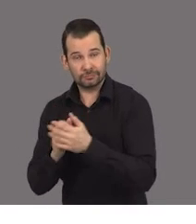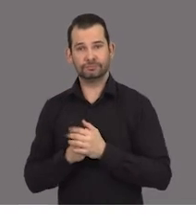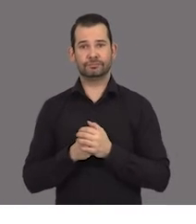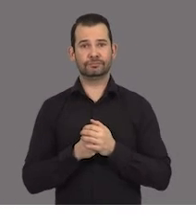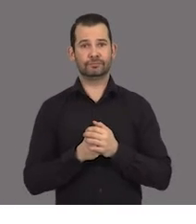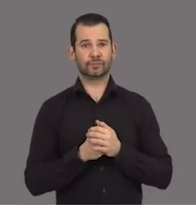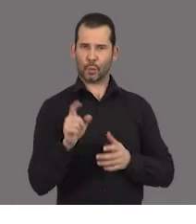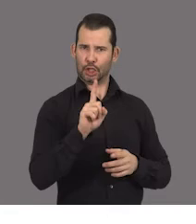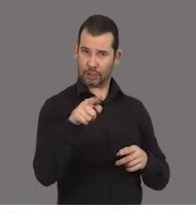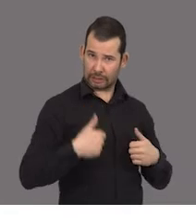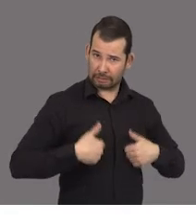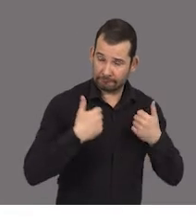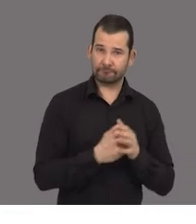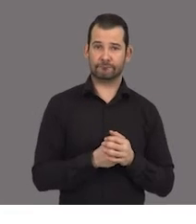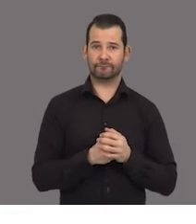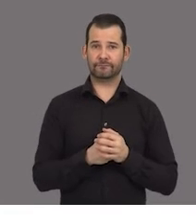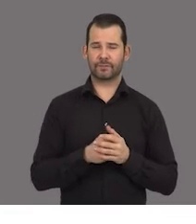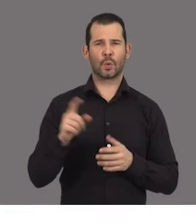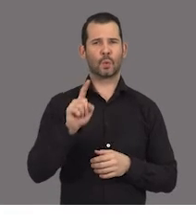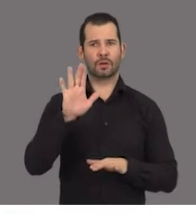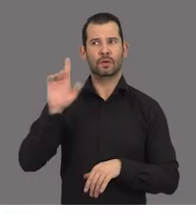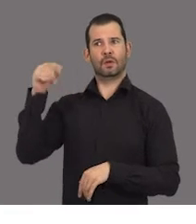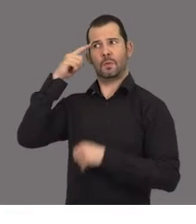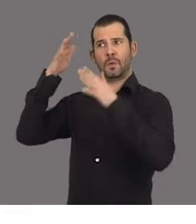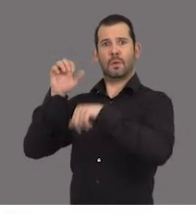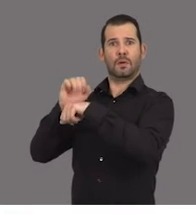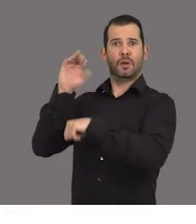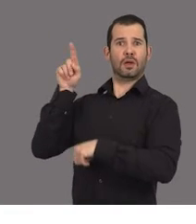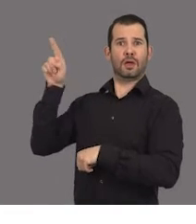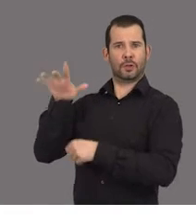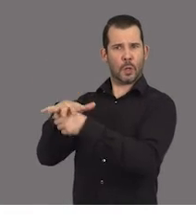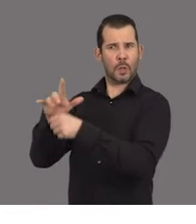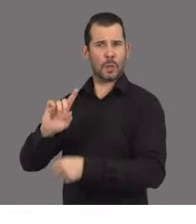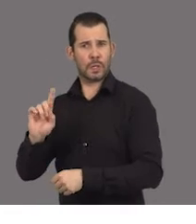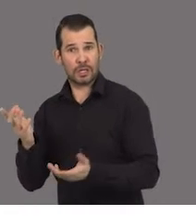where your employer is located; where your work is done.